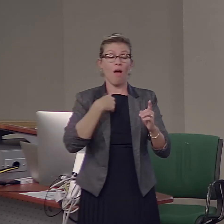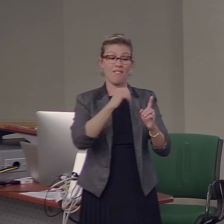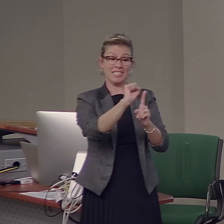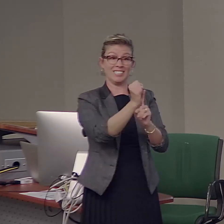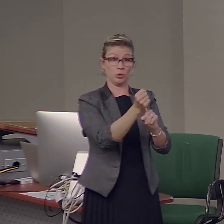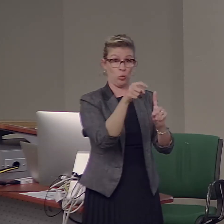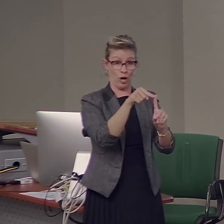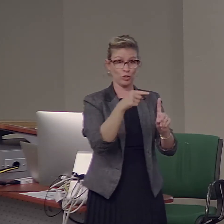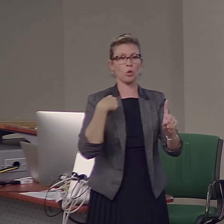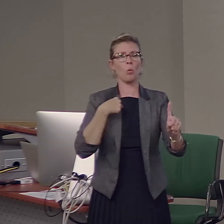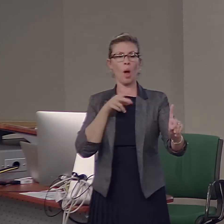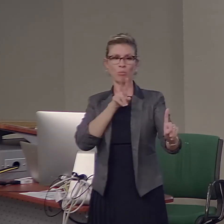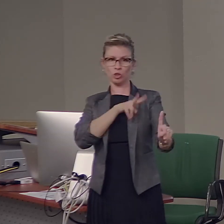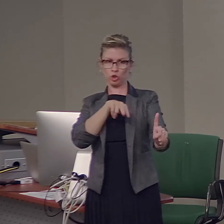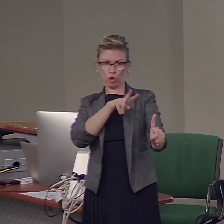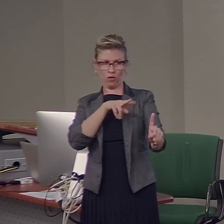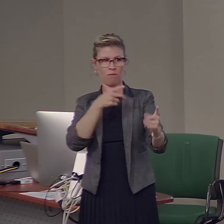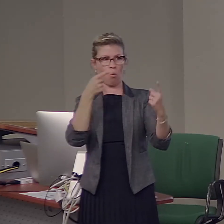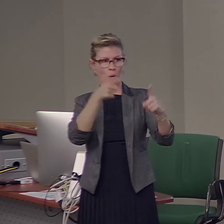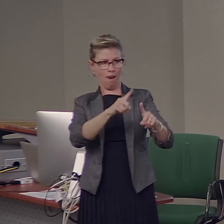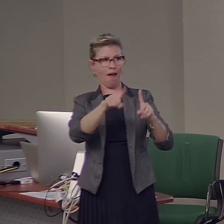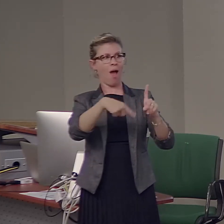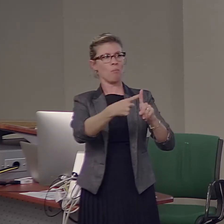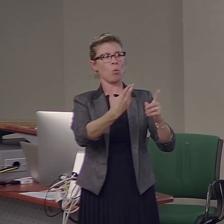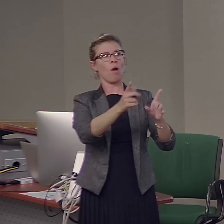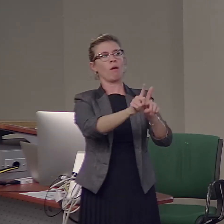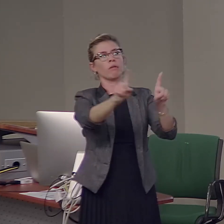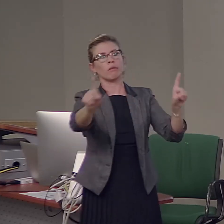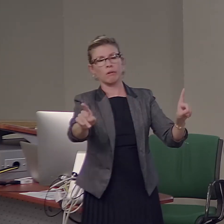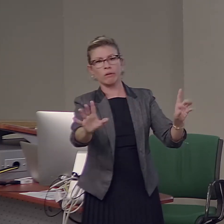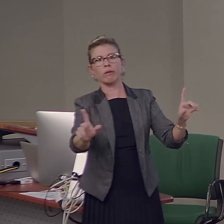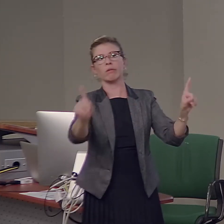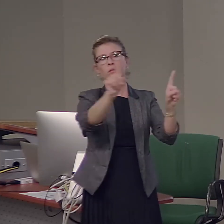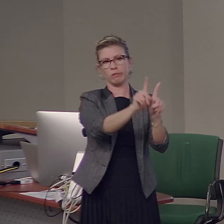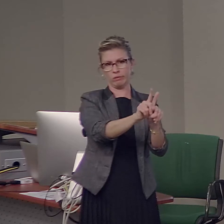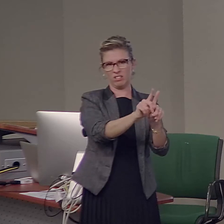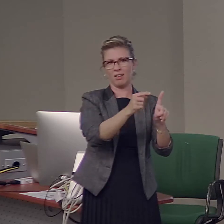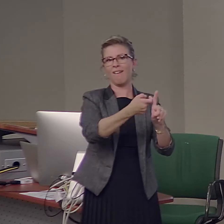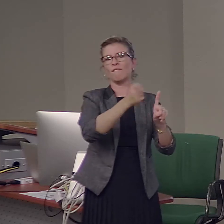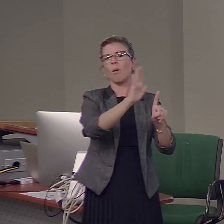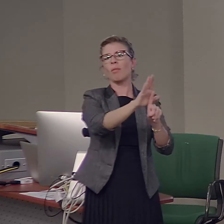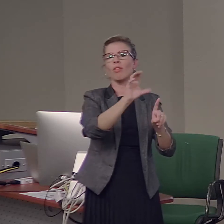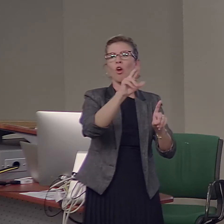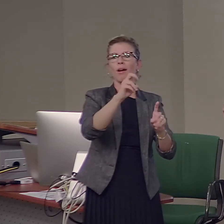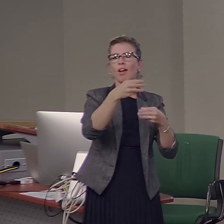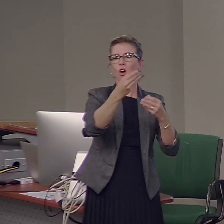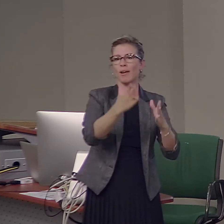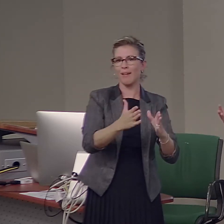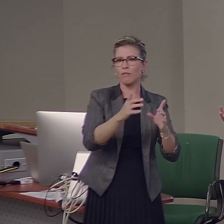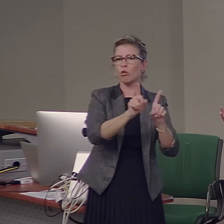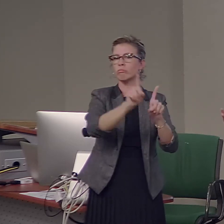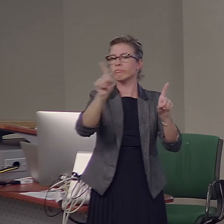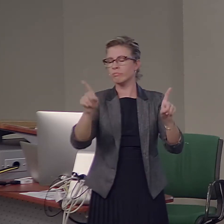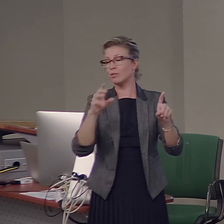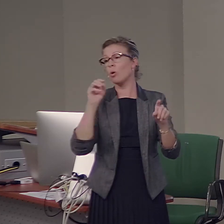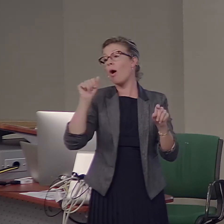a series of separations and reunions with their caregiver, their mother in Ainsworth's situation